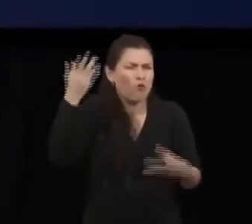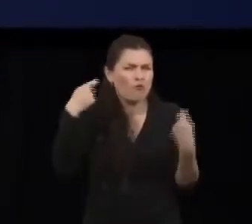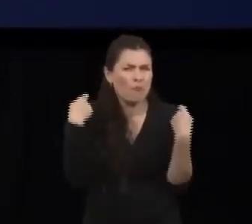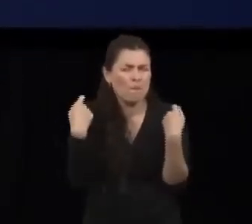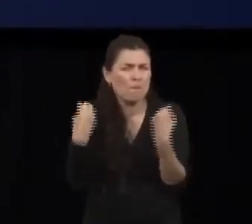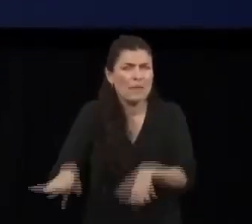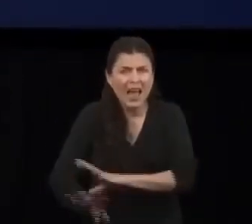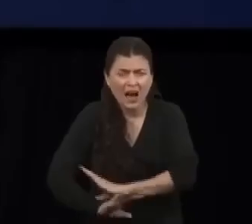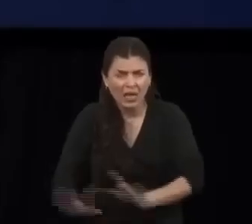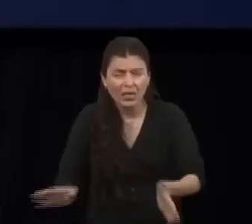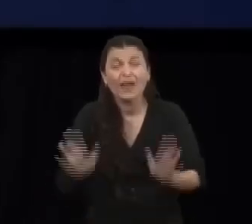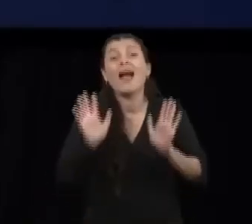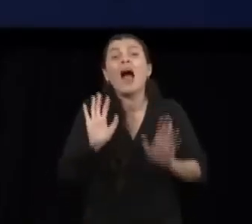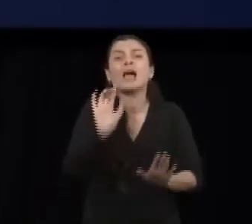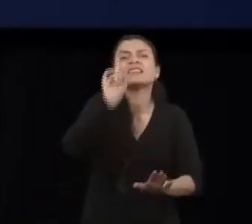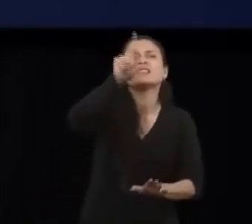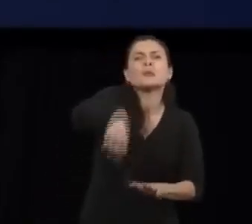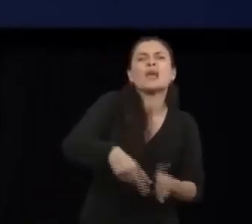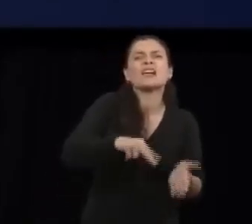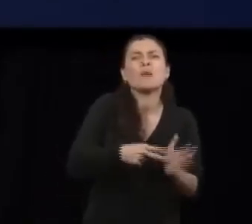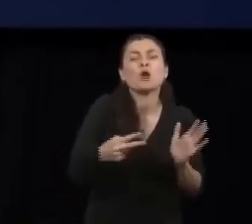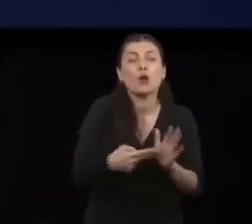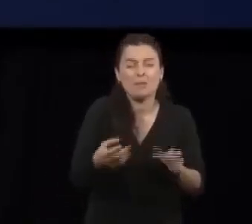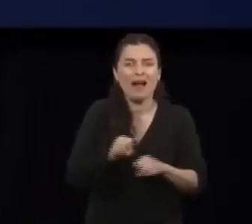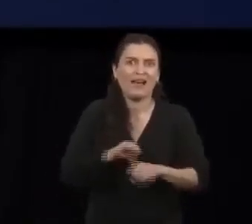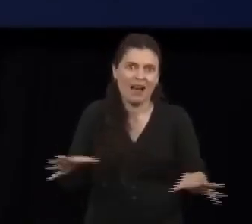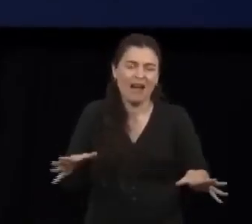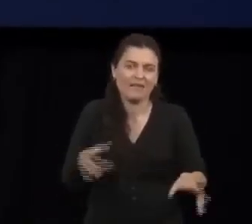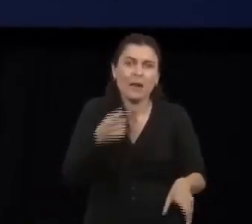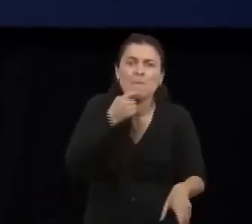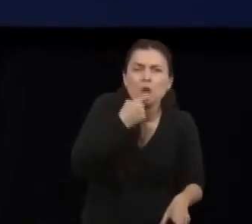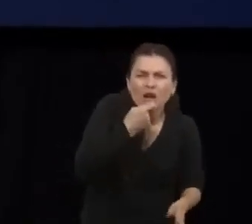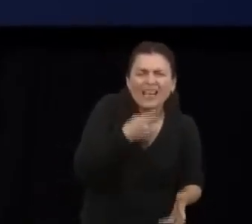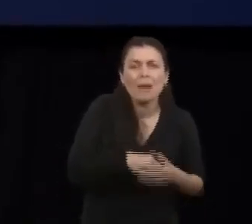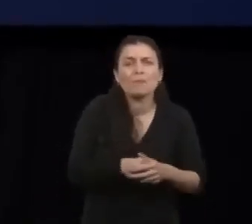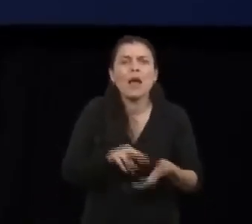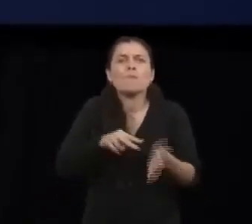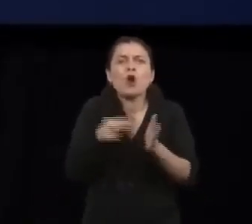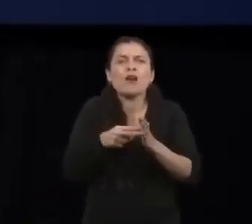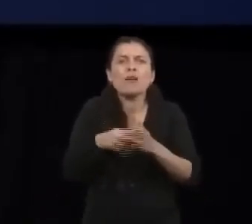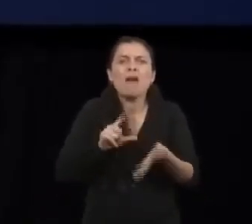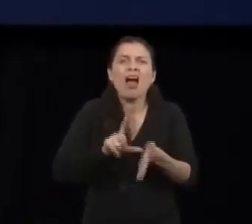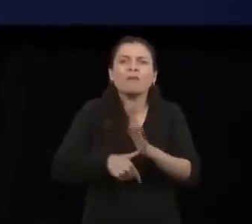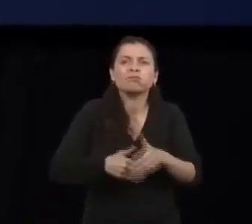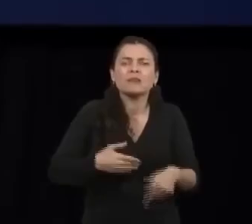the problems appear, not only of the traditional or common retraction,